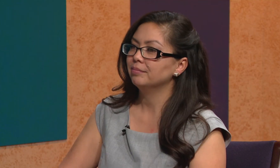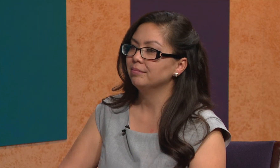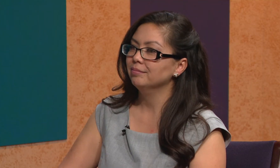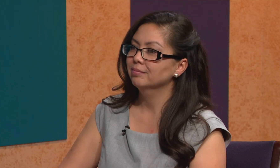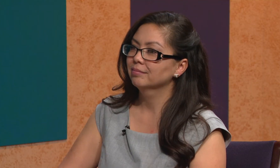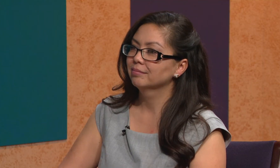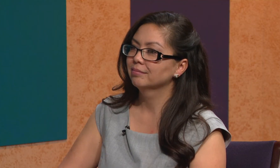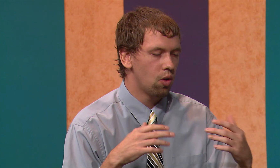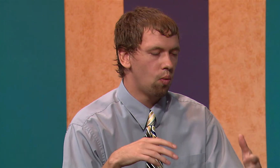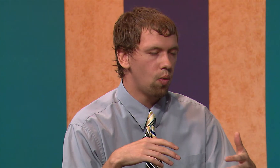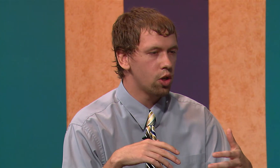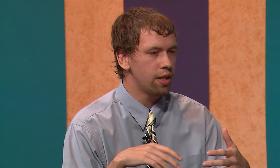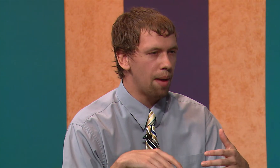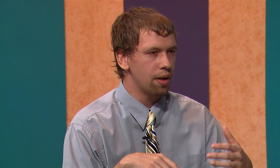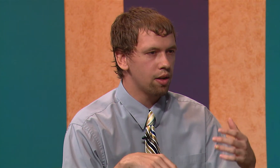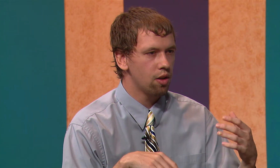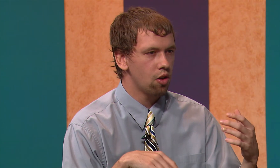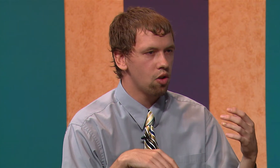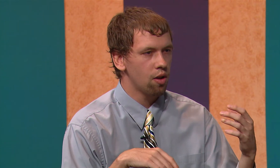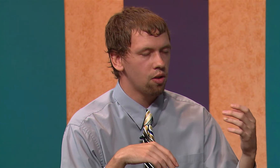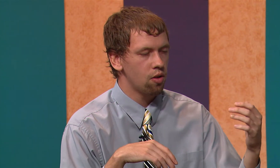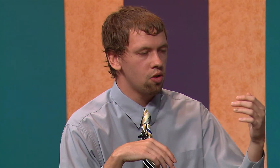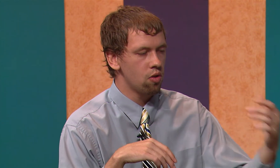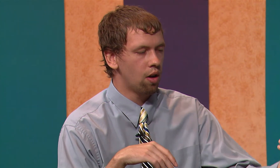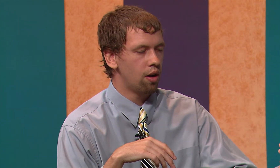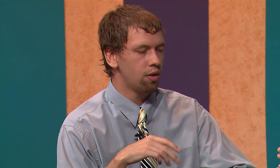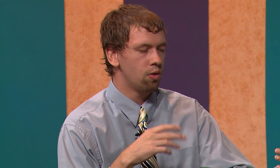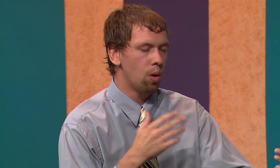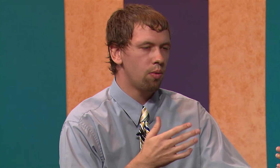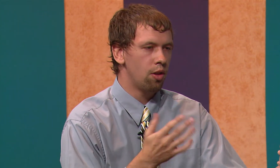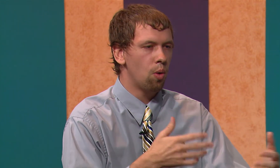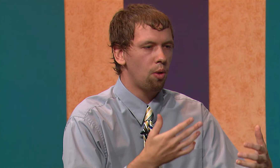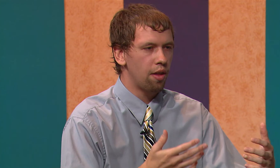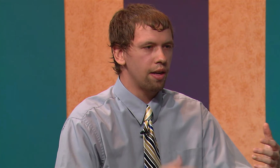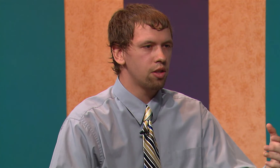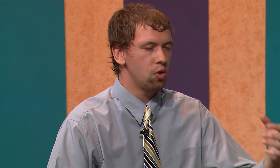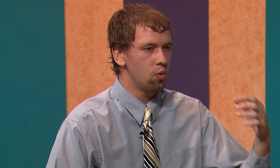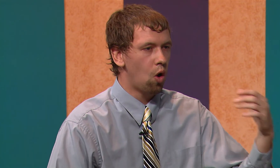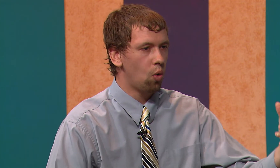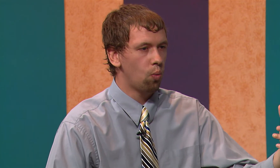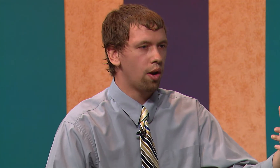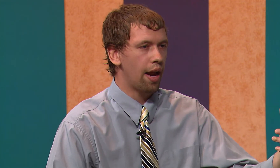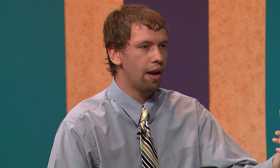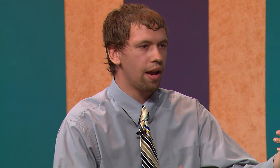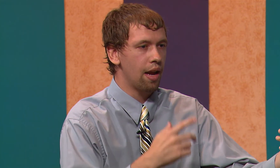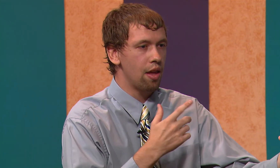(Krohn) So when you’re snapping, the normal thing is you hold the phone with one hand